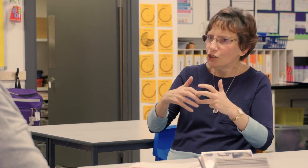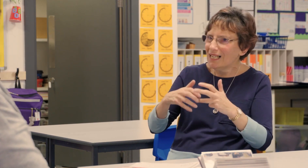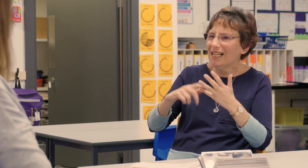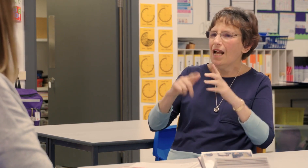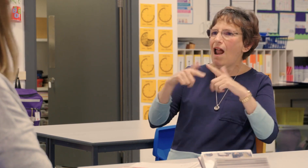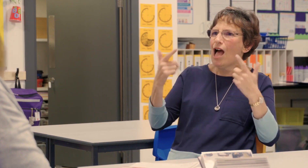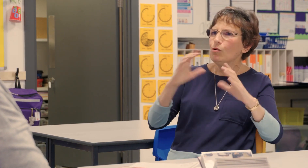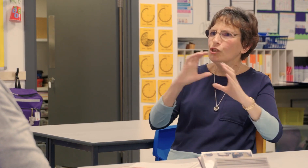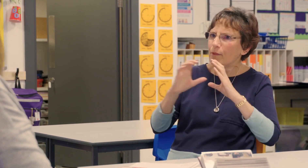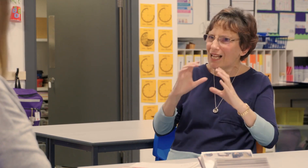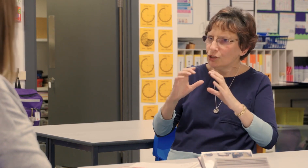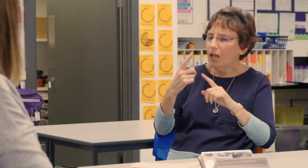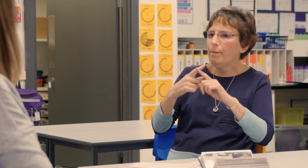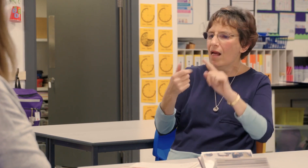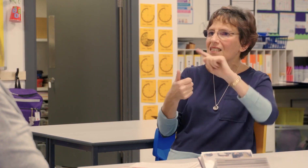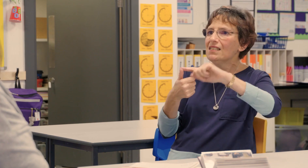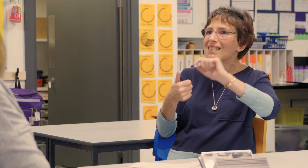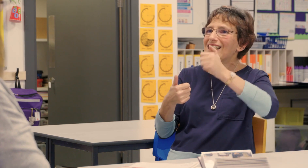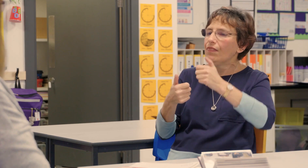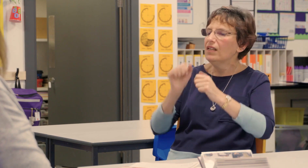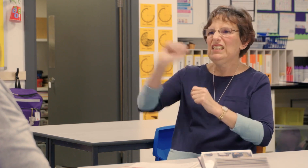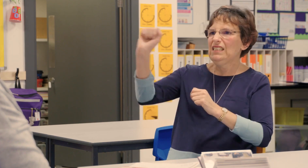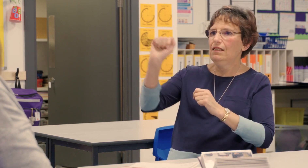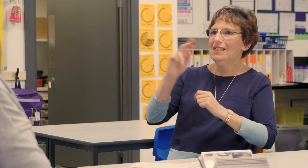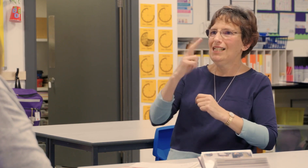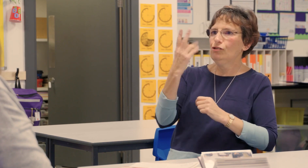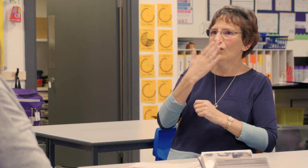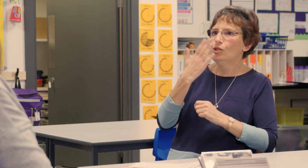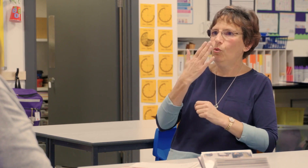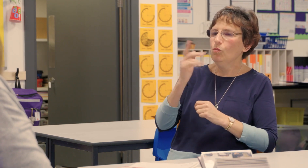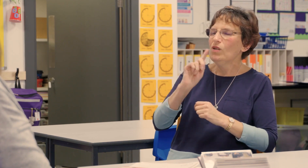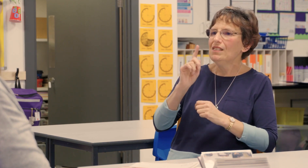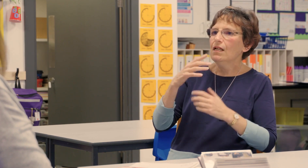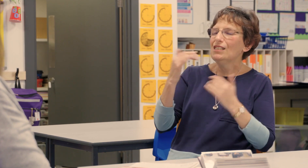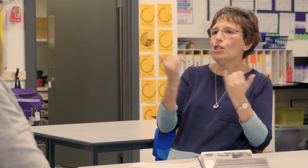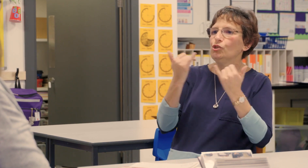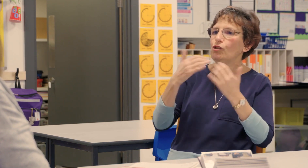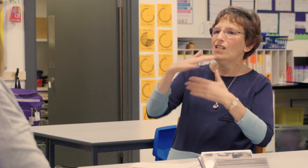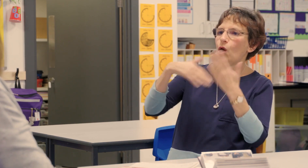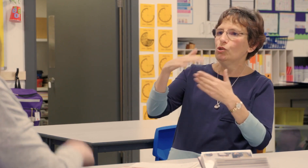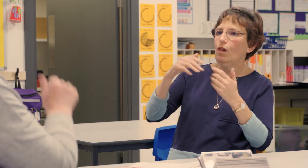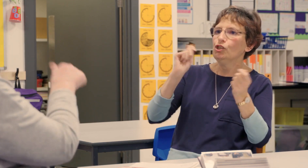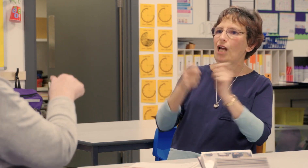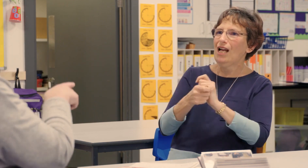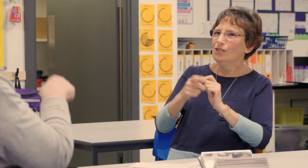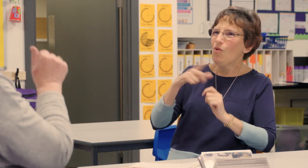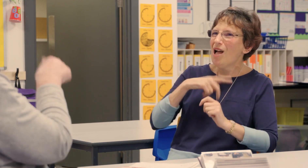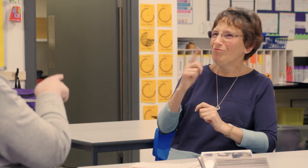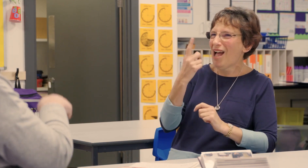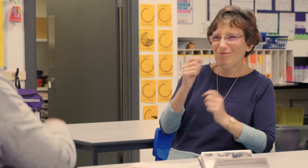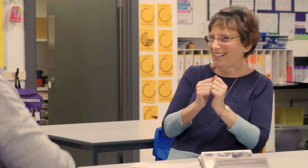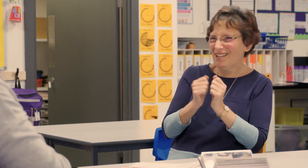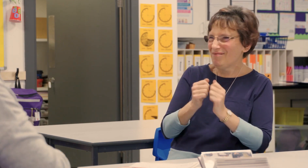Language and Communication, and a sixth entitled Social Change, but that was only really suitable for secondary pupils.